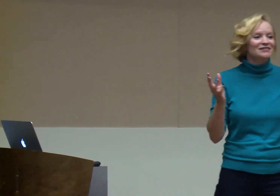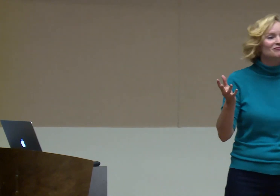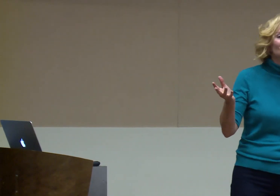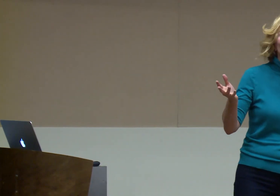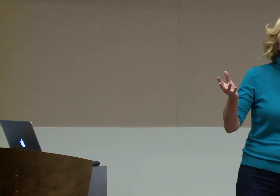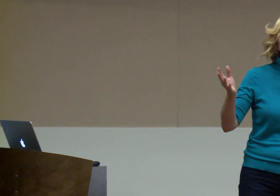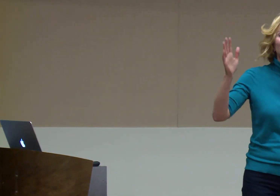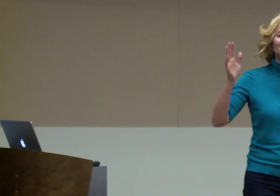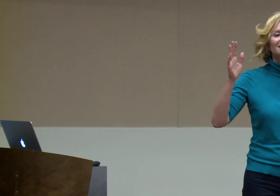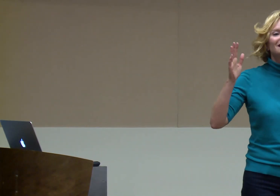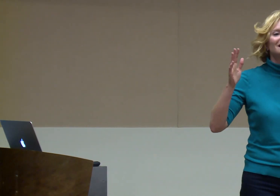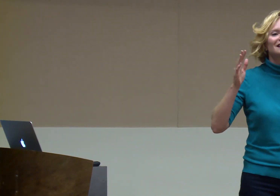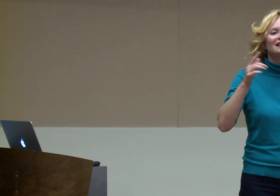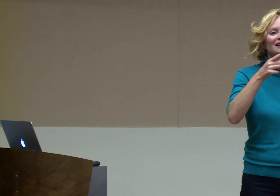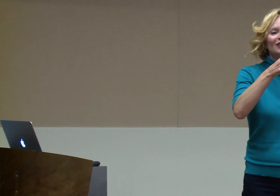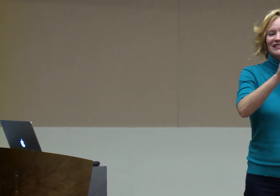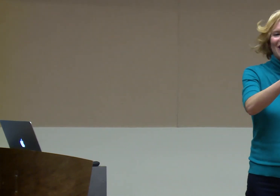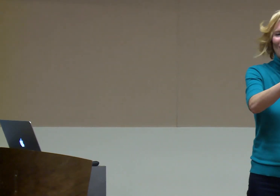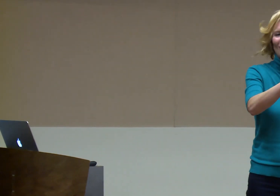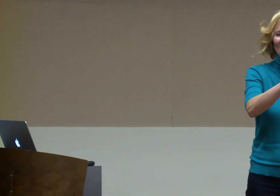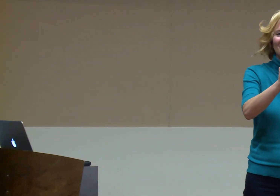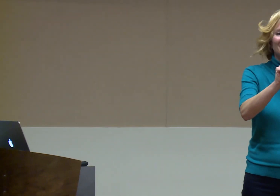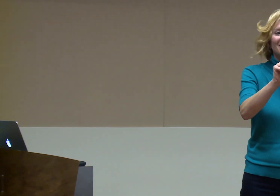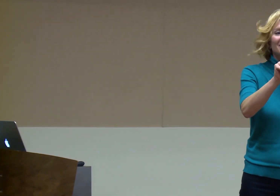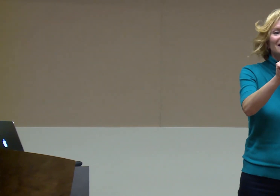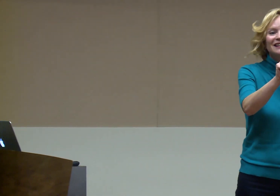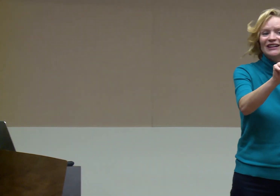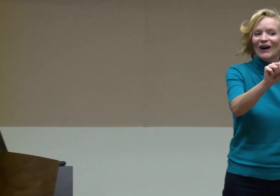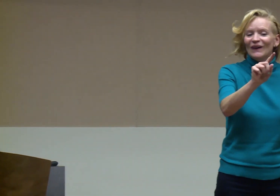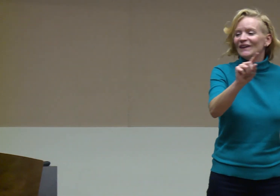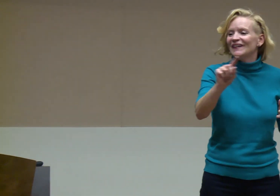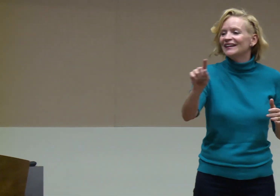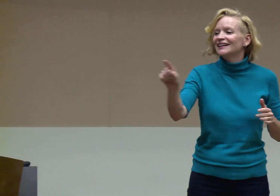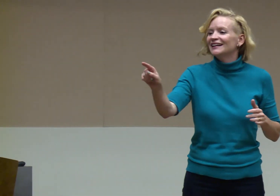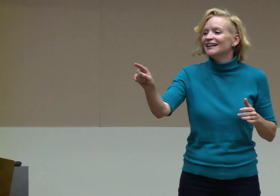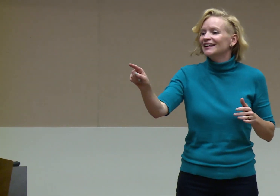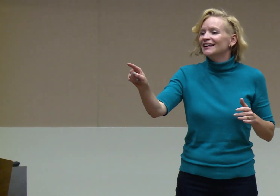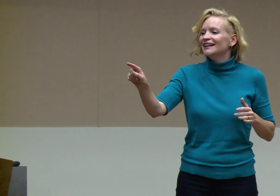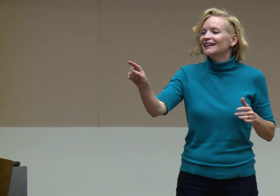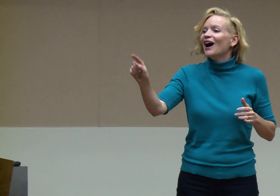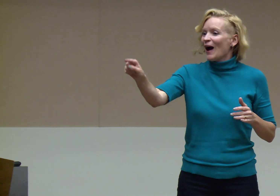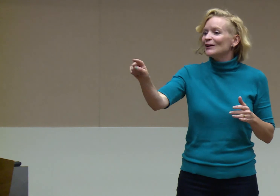Anything? Anything at all? Ideas? No, no, not that.